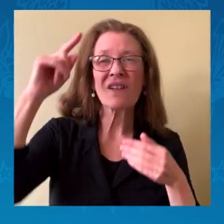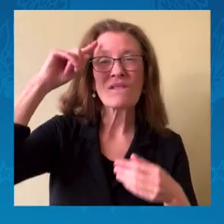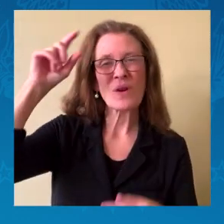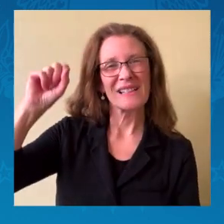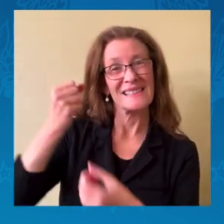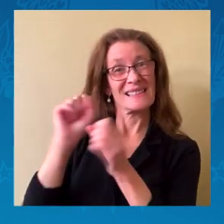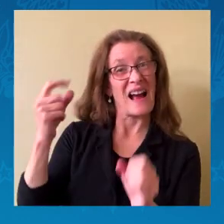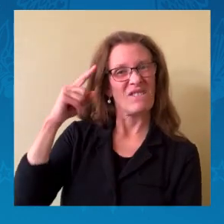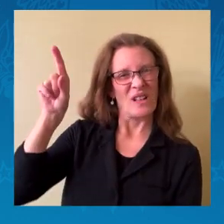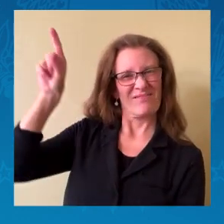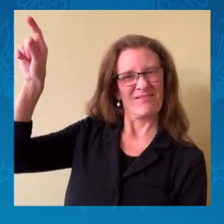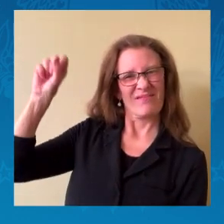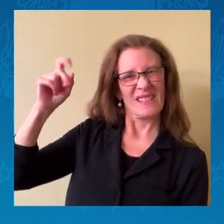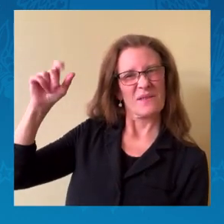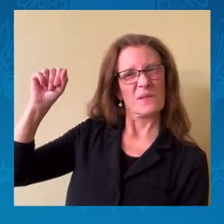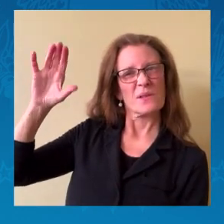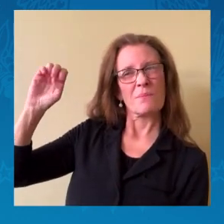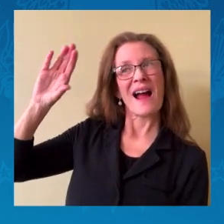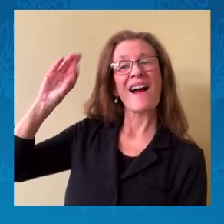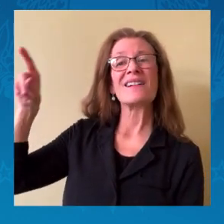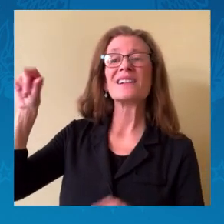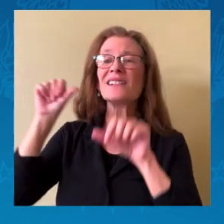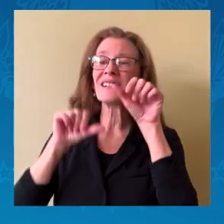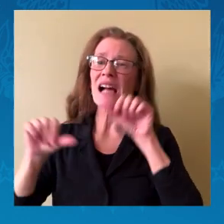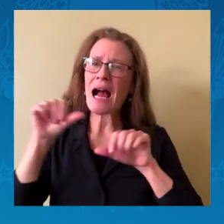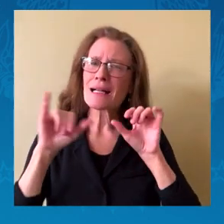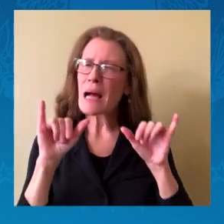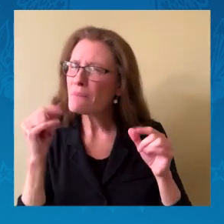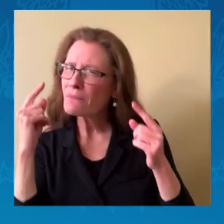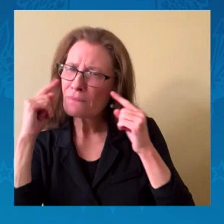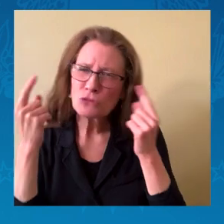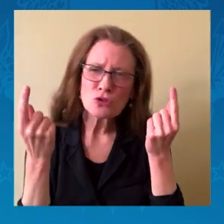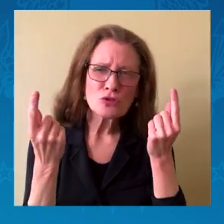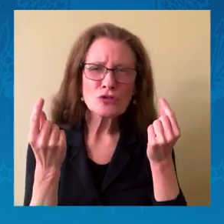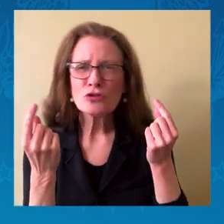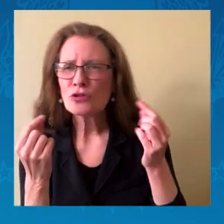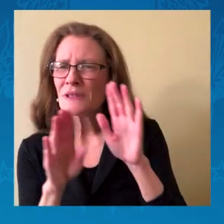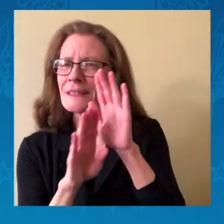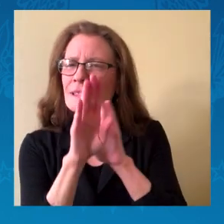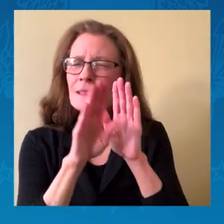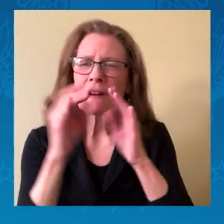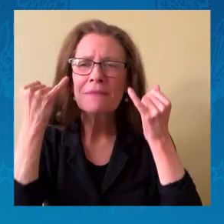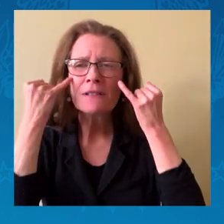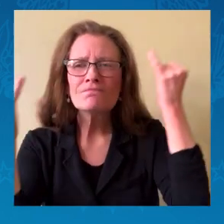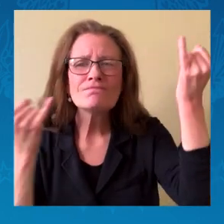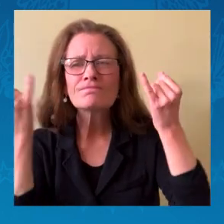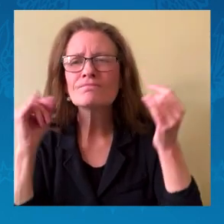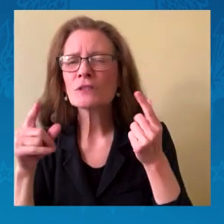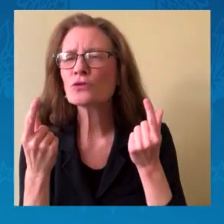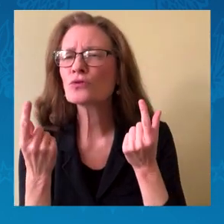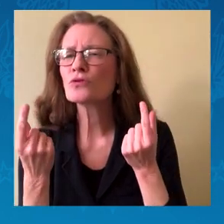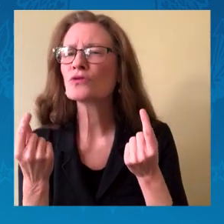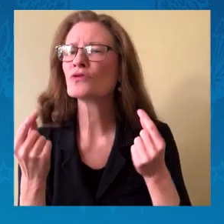and effective international cooperation. We're now focused on the widespread implementation of these 21 guidelines